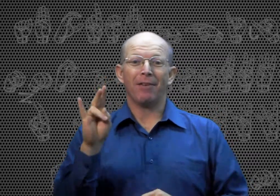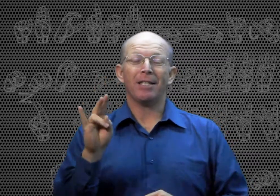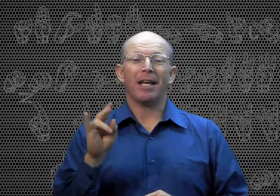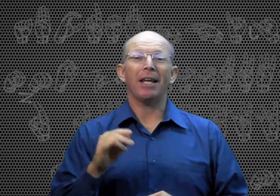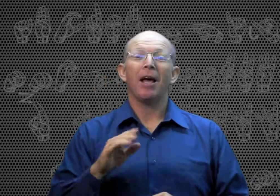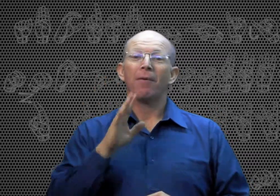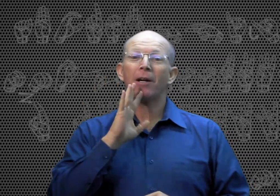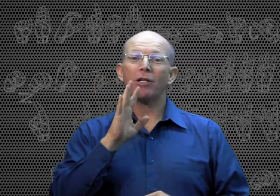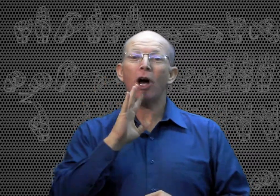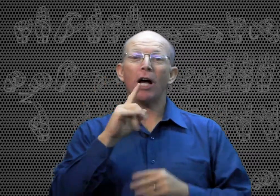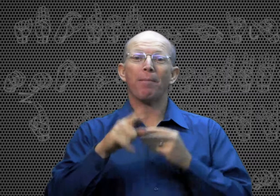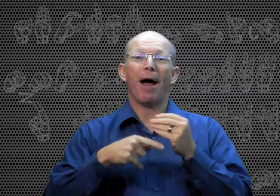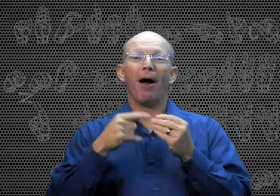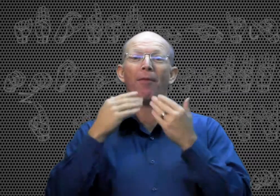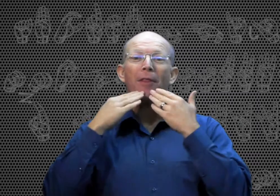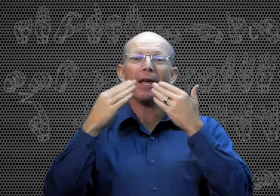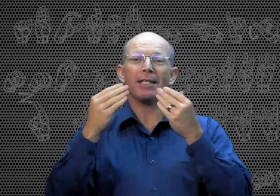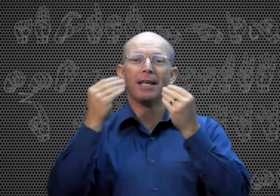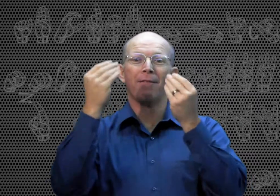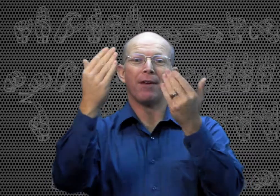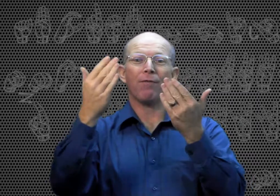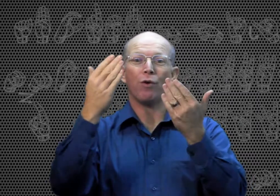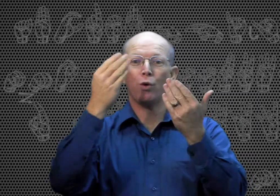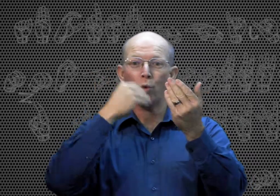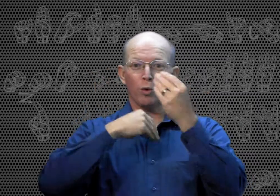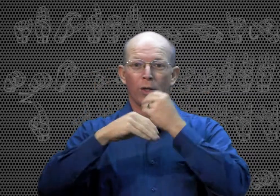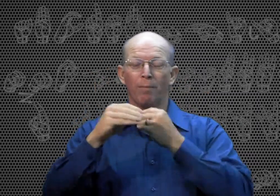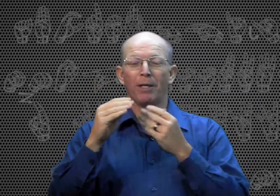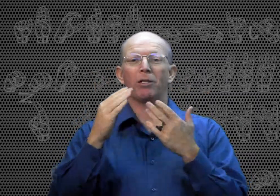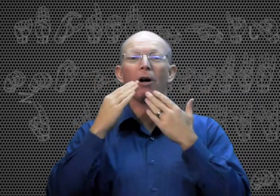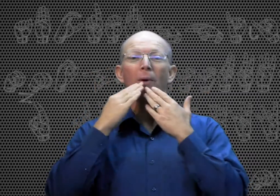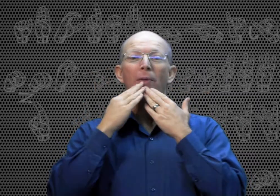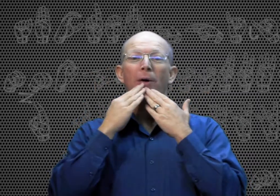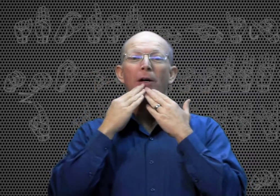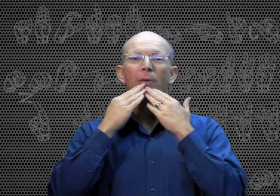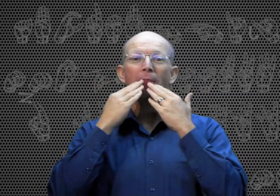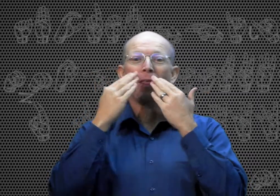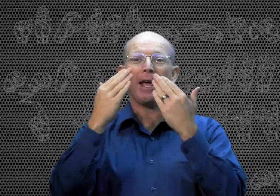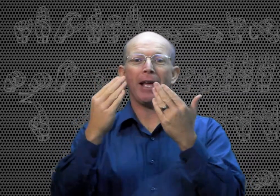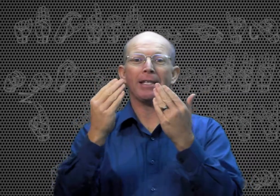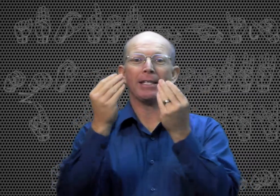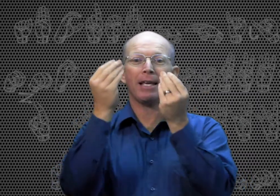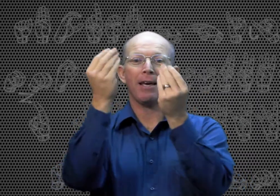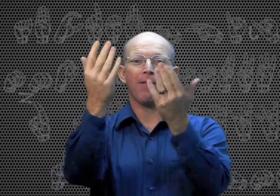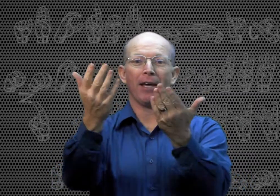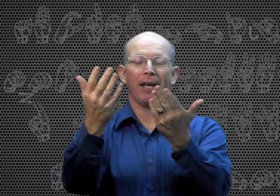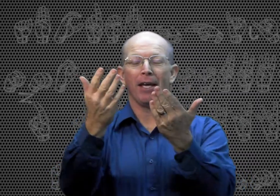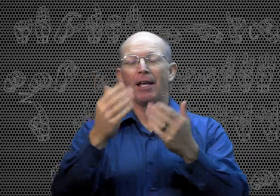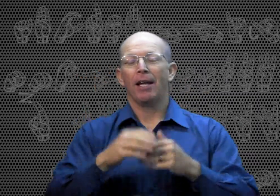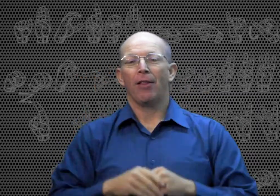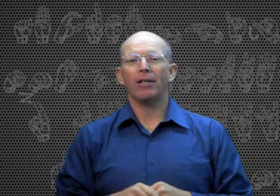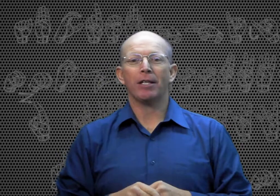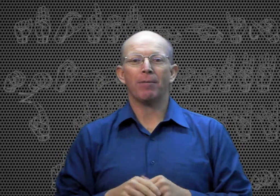We’re going to talk about THANKSGIVING foods. To start with we will do THANKSGIVING.